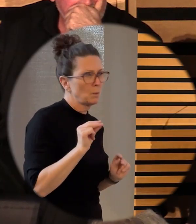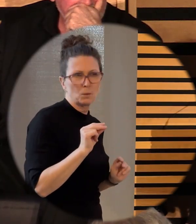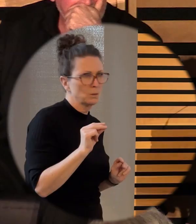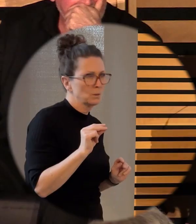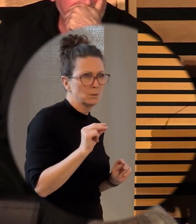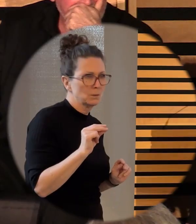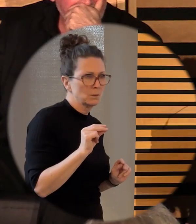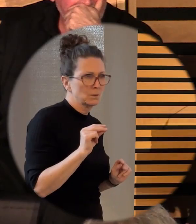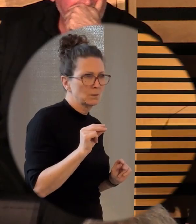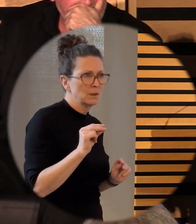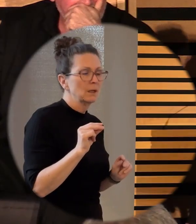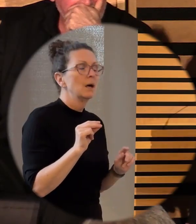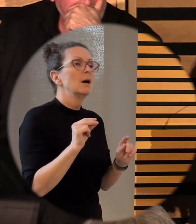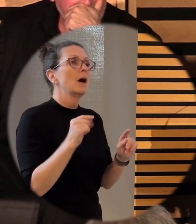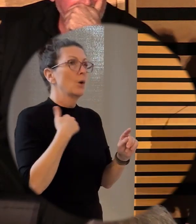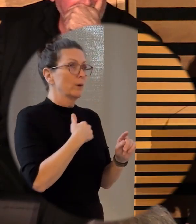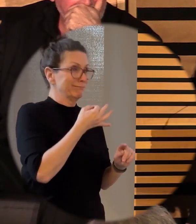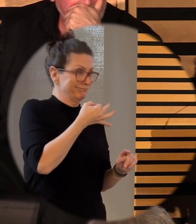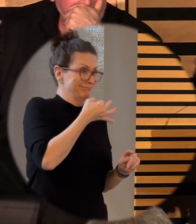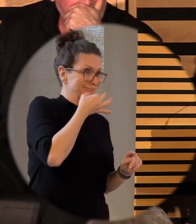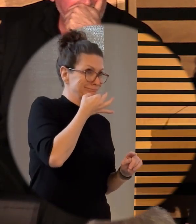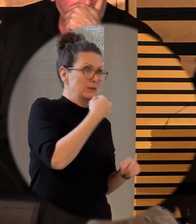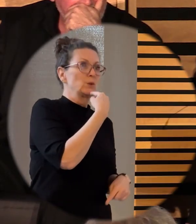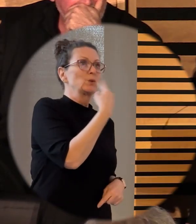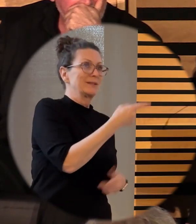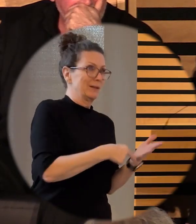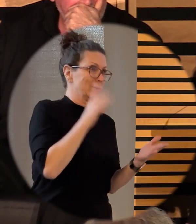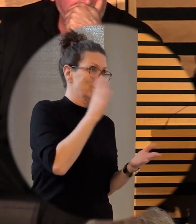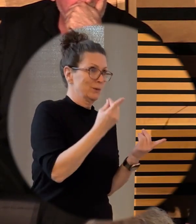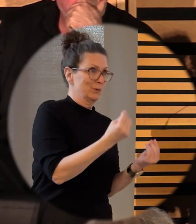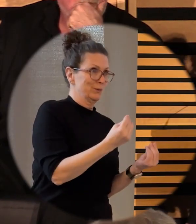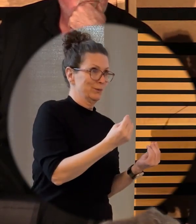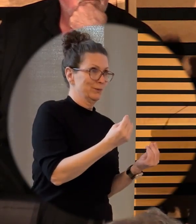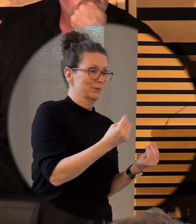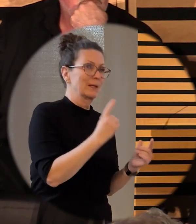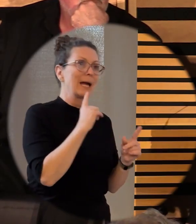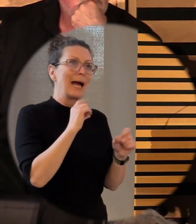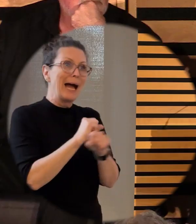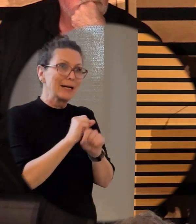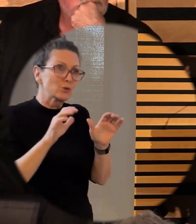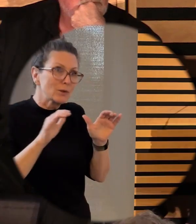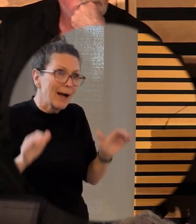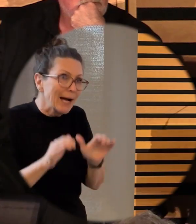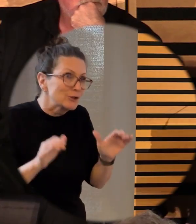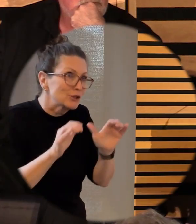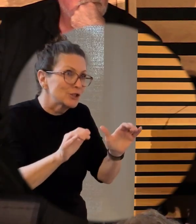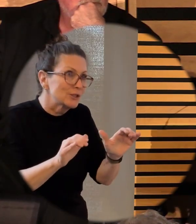but we're very good at saying what we're going to do. We're not very good at actually getting